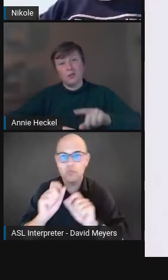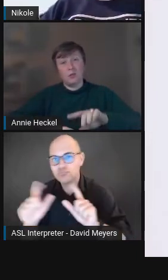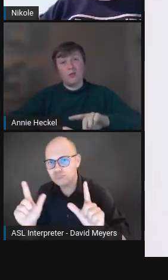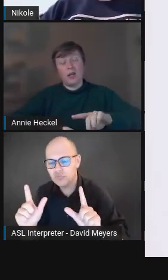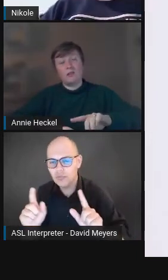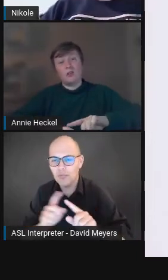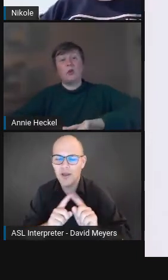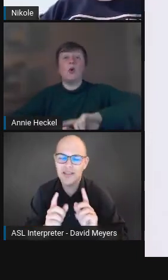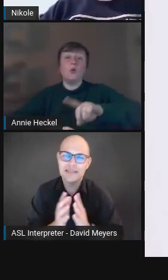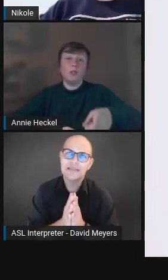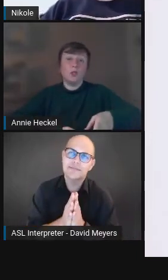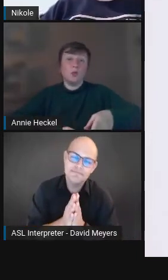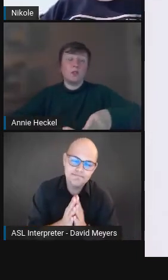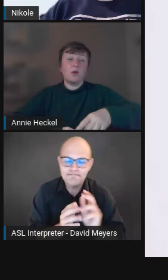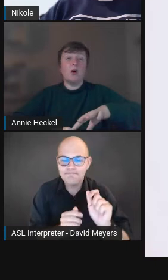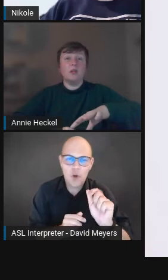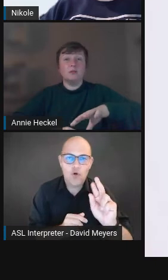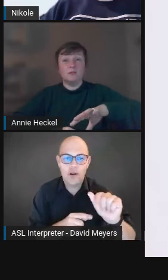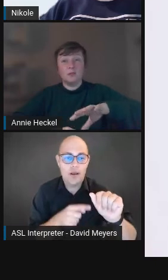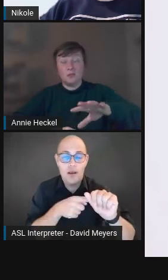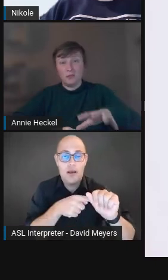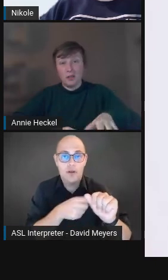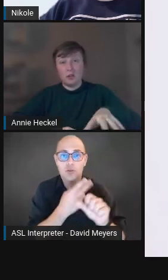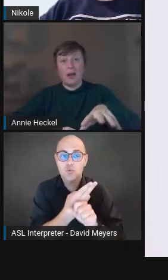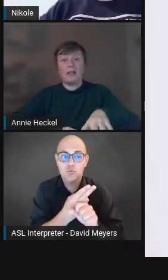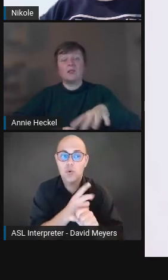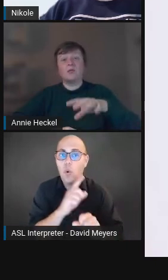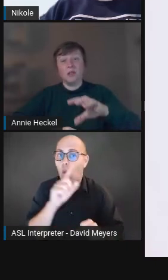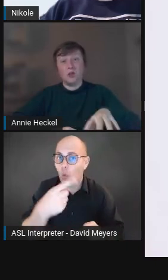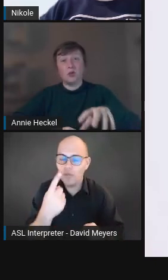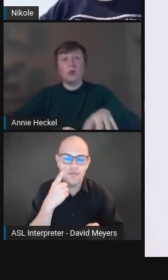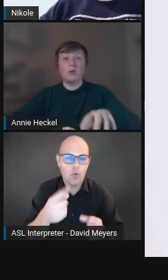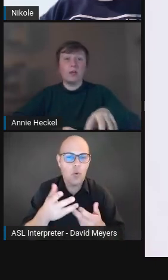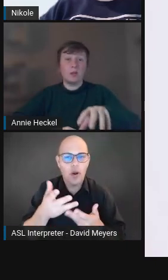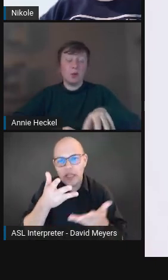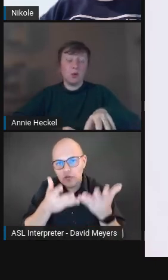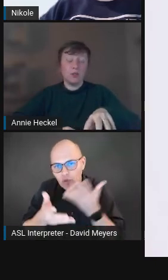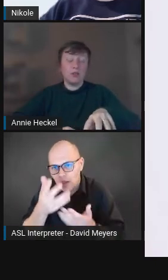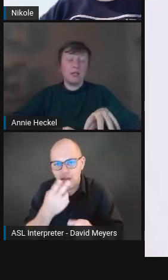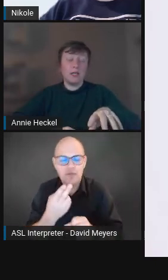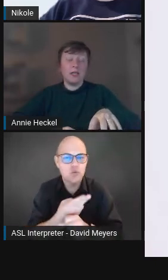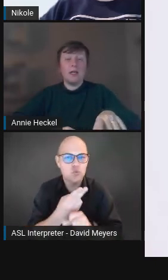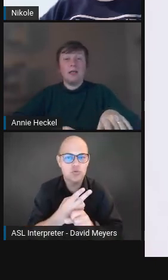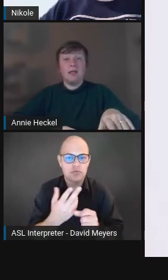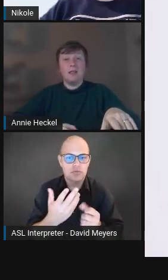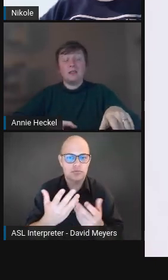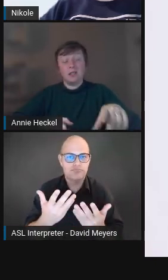from the fact that you could only use it on interactive user interface components, is that